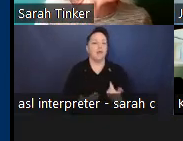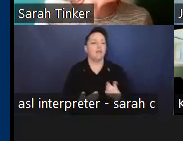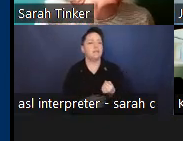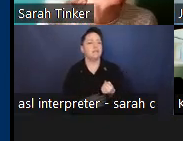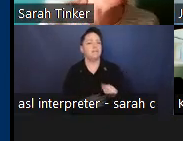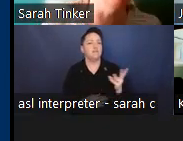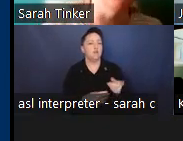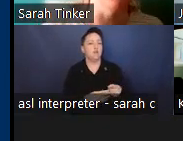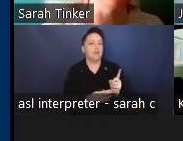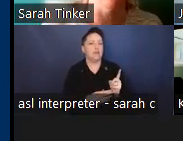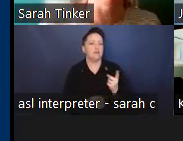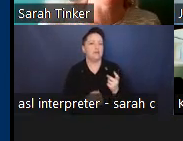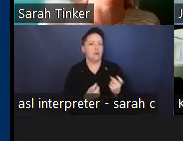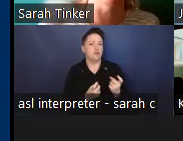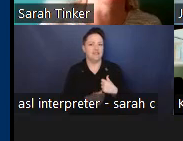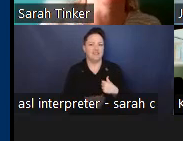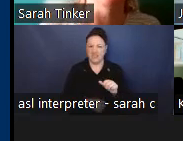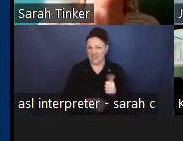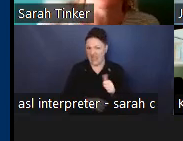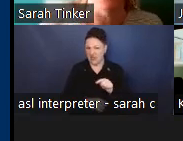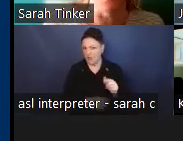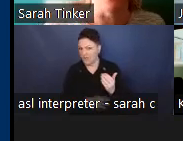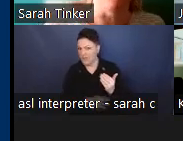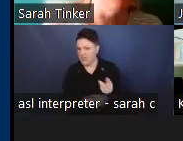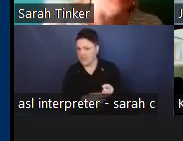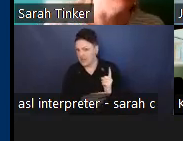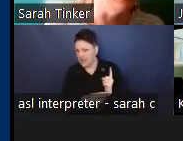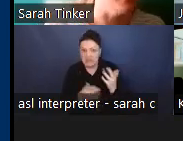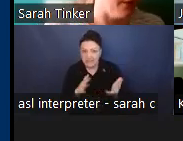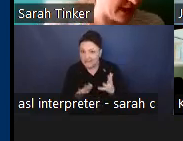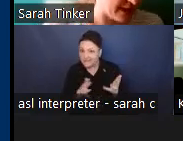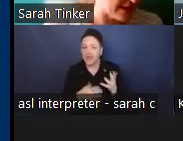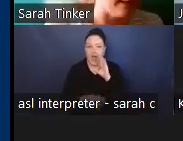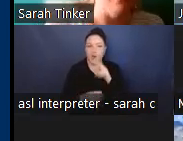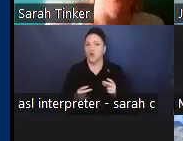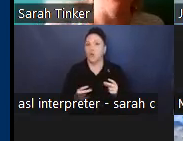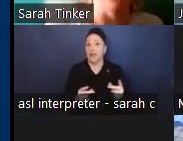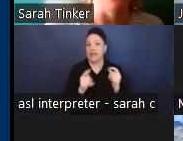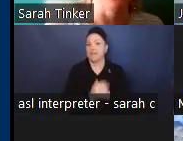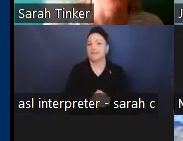I’ve got ten or 15 minutes James I’m going to go quick. Let me know if I need to stop sooner.